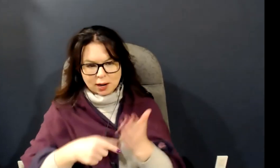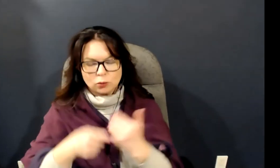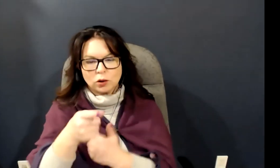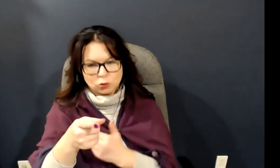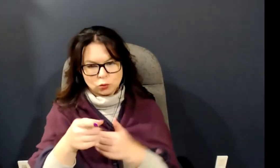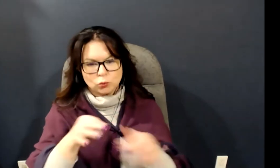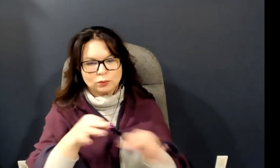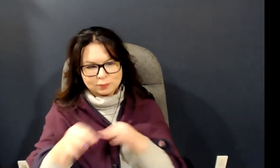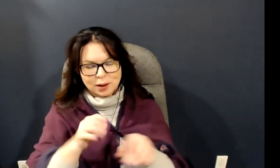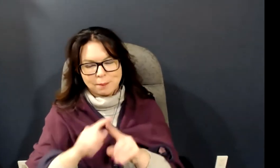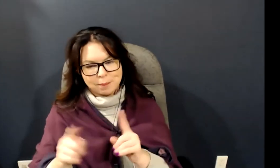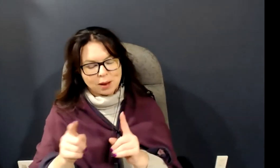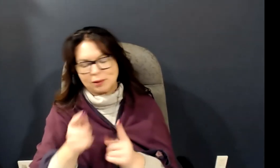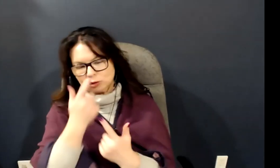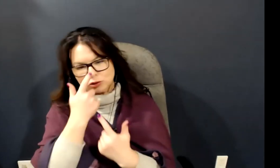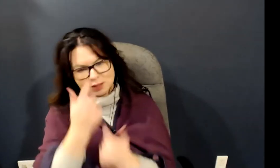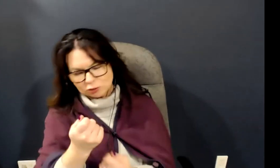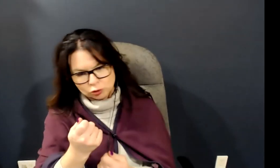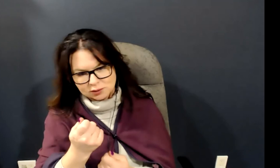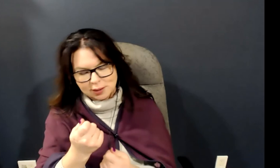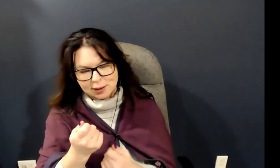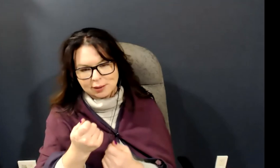so few people know how to read images. It's kind of scary and once, you know, once you